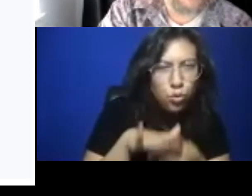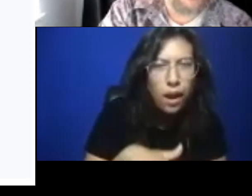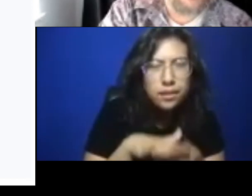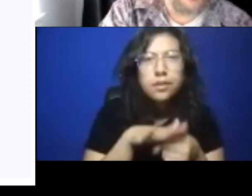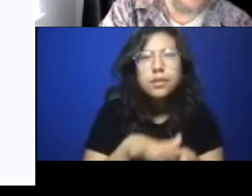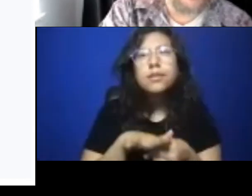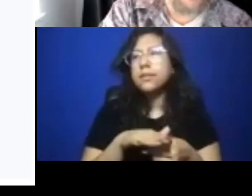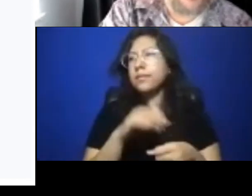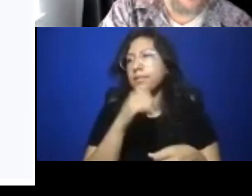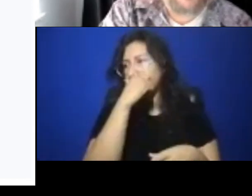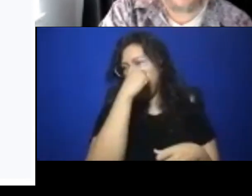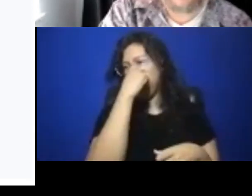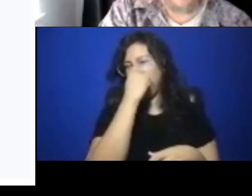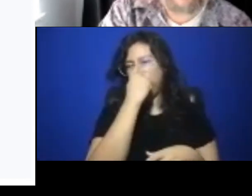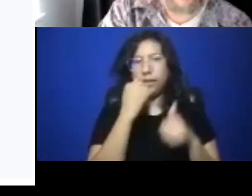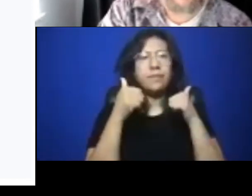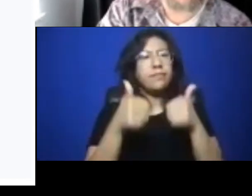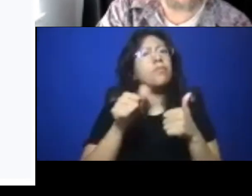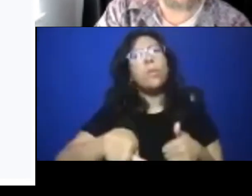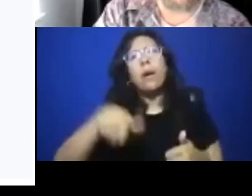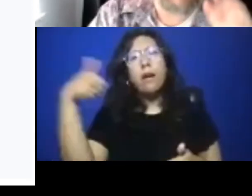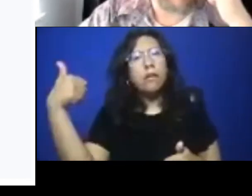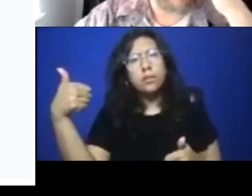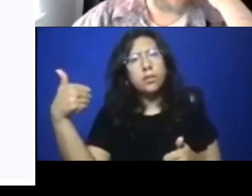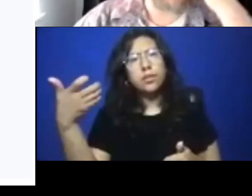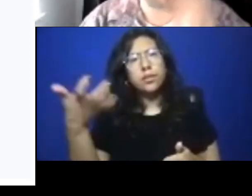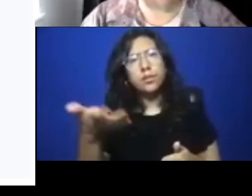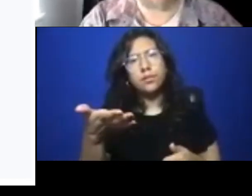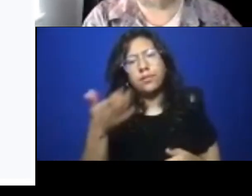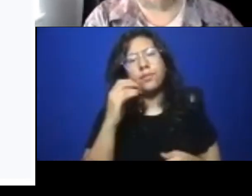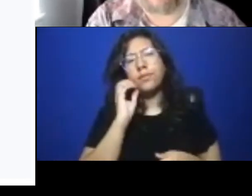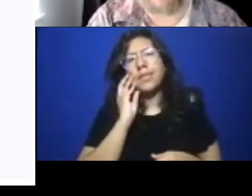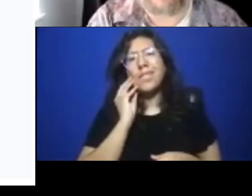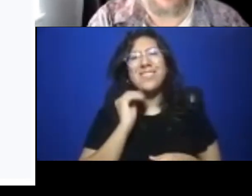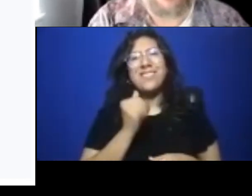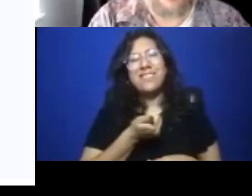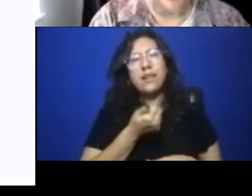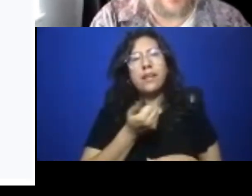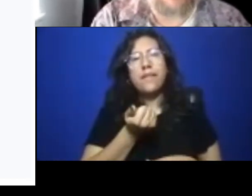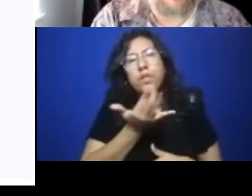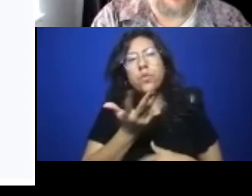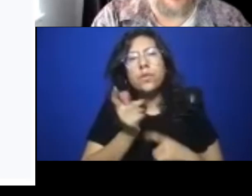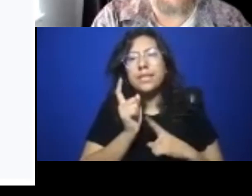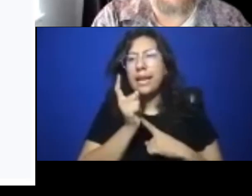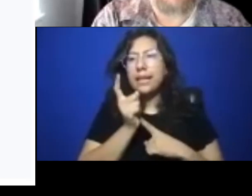Those are great things, what else? Let's give it another couple of seconds for y'all to add more.